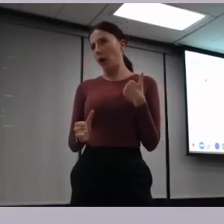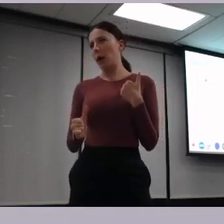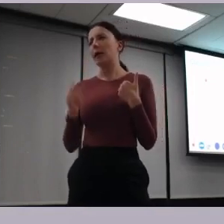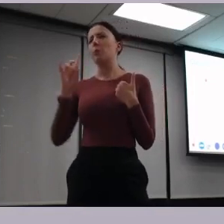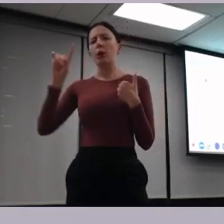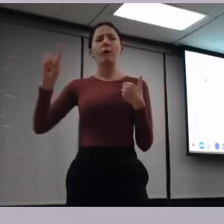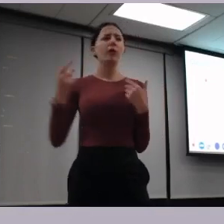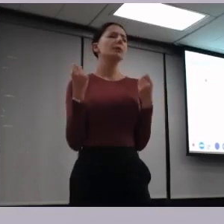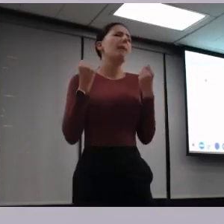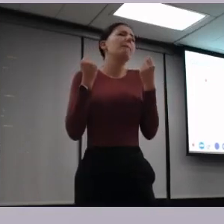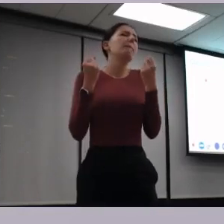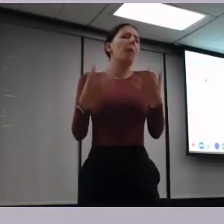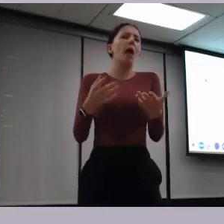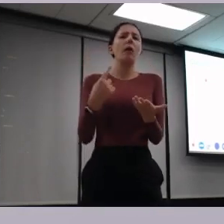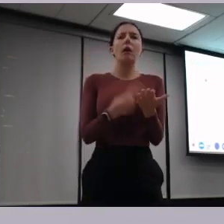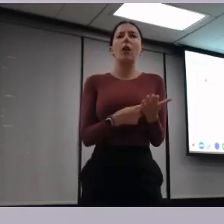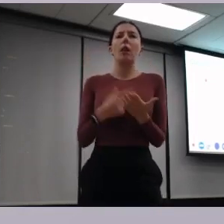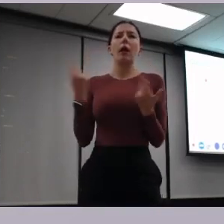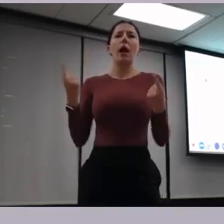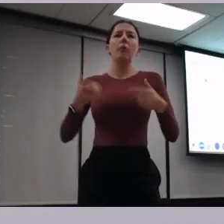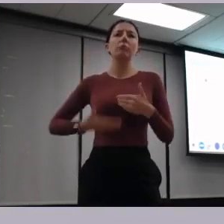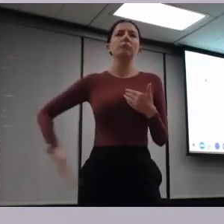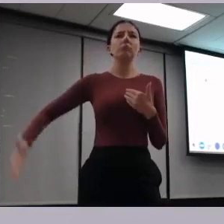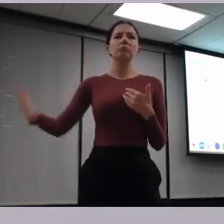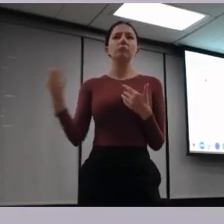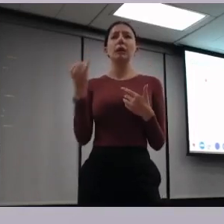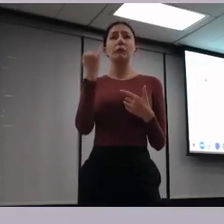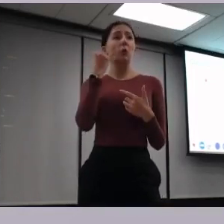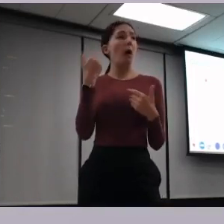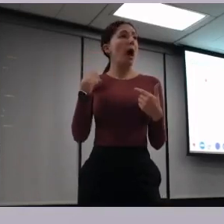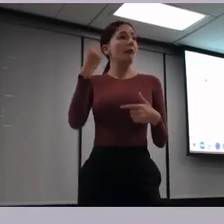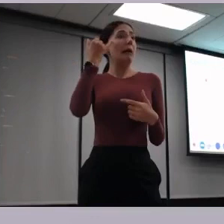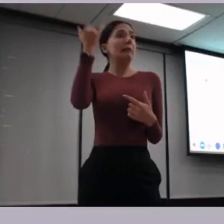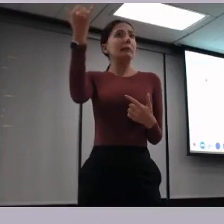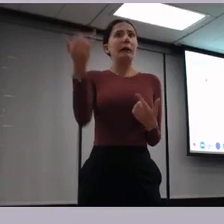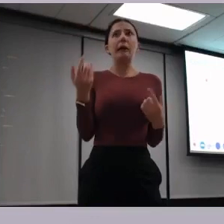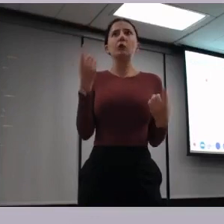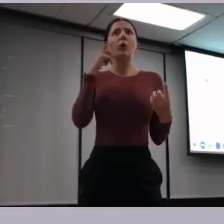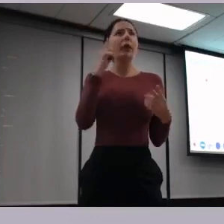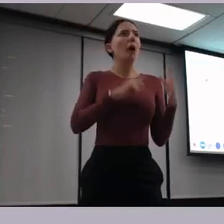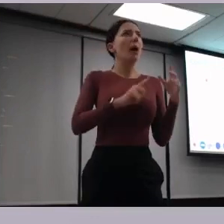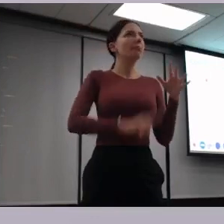So if you have ideas that you think of after this meeting, there's going to be opportunity days